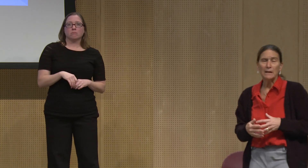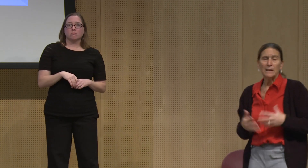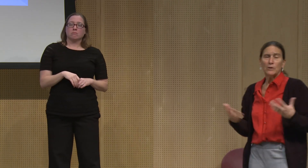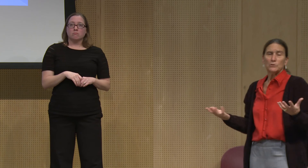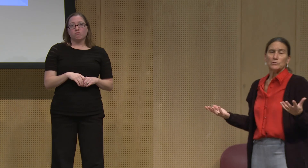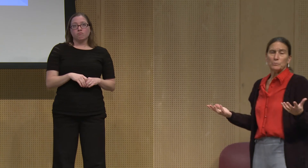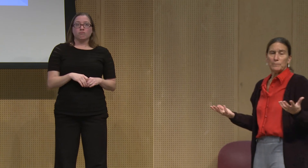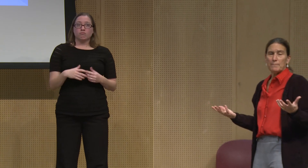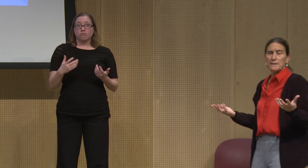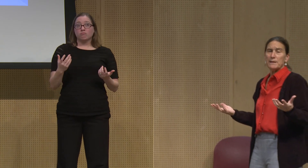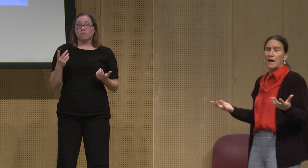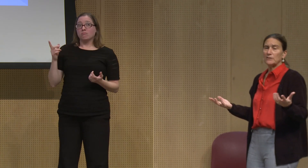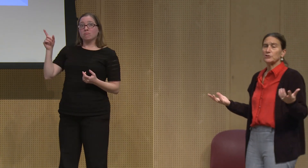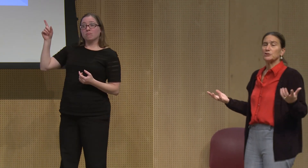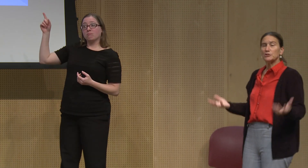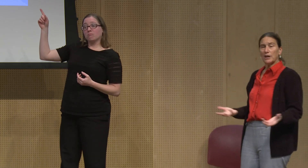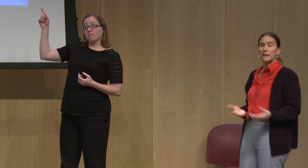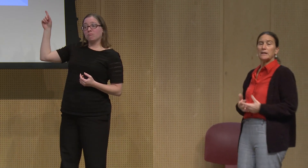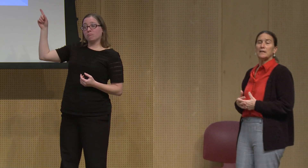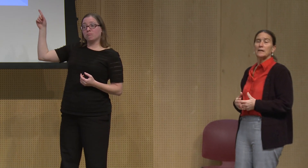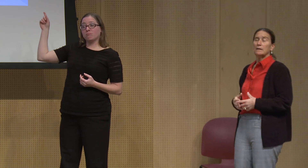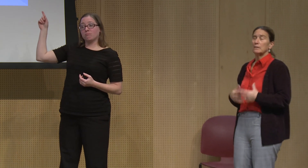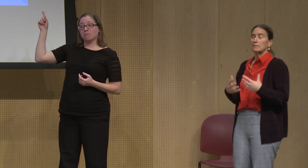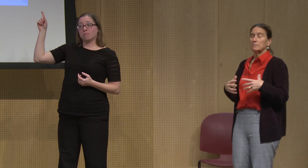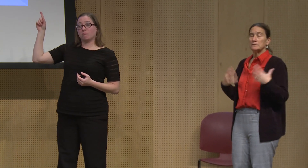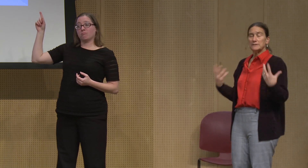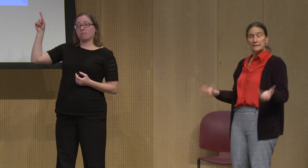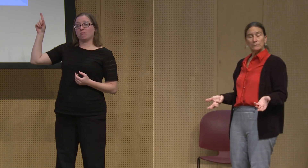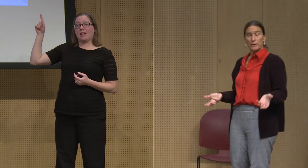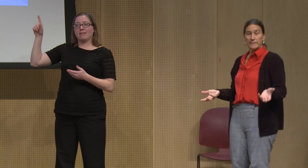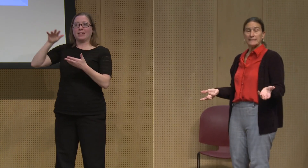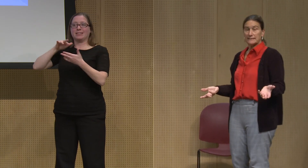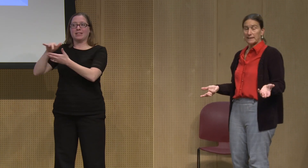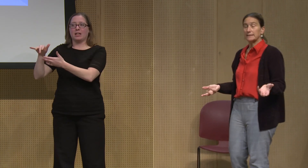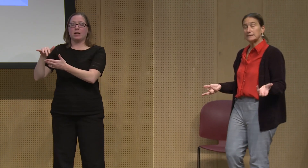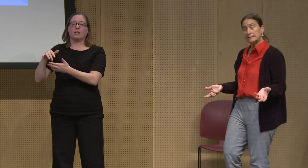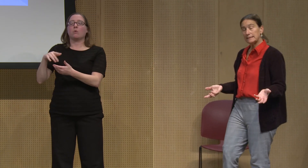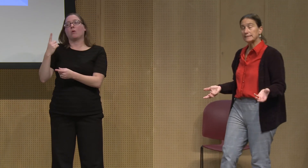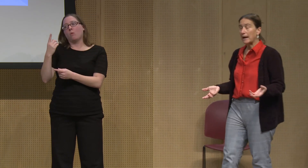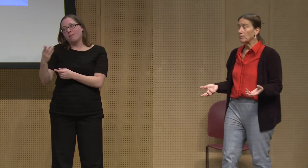EPIDEMIOLOGISTS STUDY DISEASE-- ONE OF THE THINGS THEY STUDY IS DISEASE OUTBREAKS